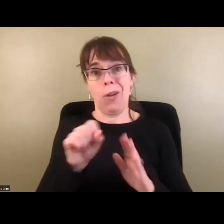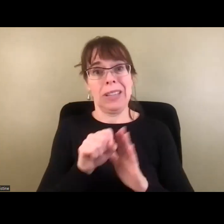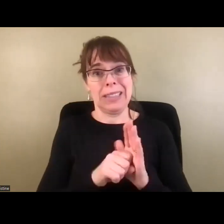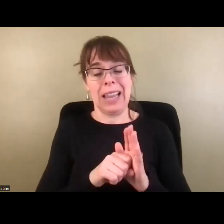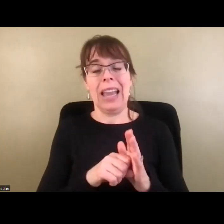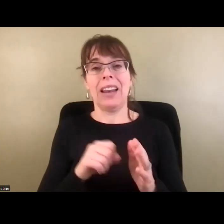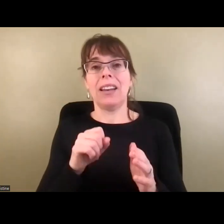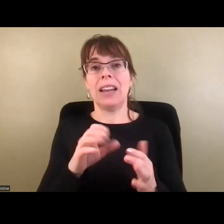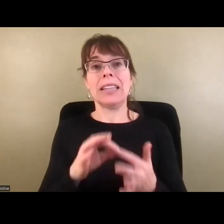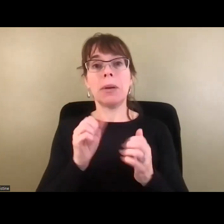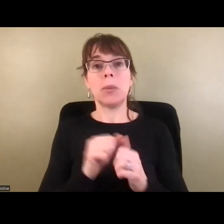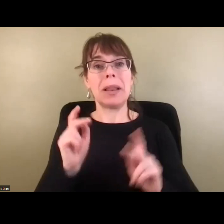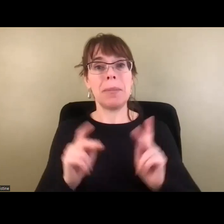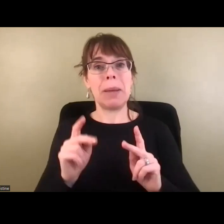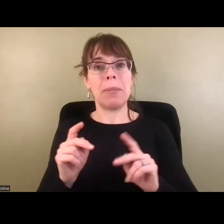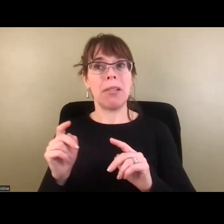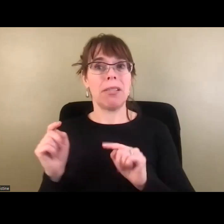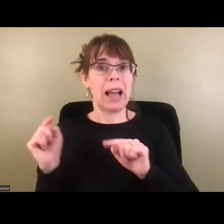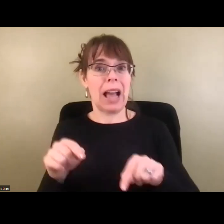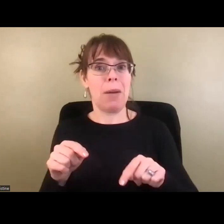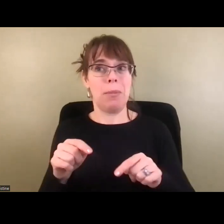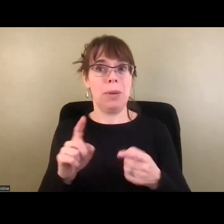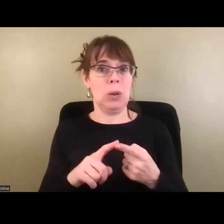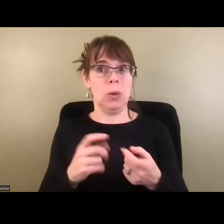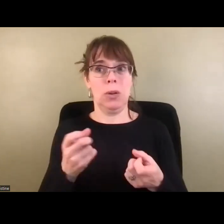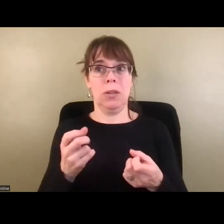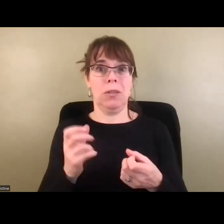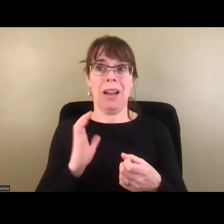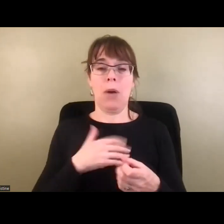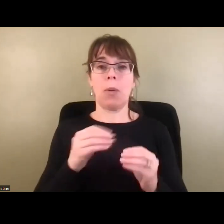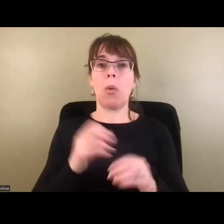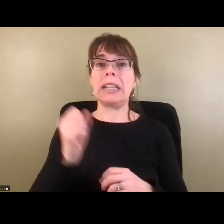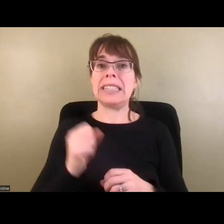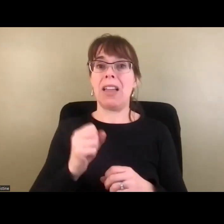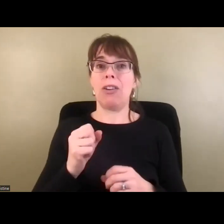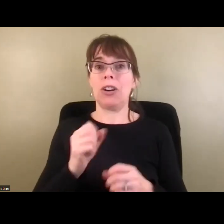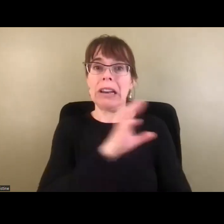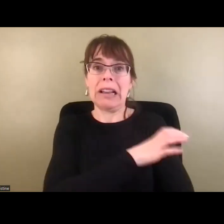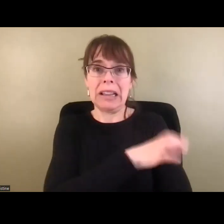especially with folks coming to a lot of our more southern located clinics from states like Texas.